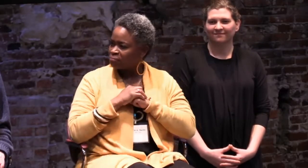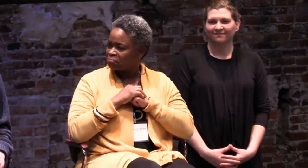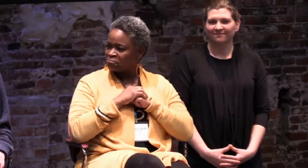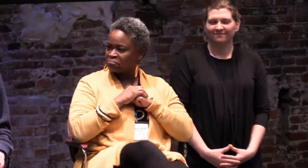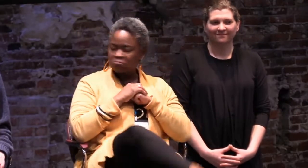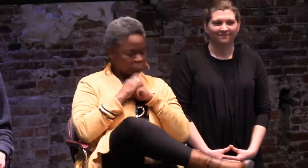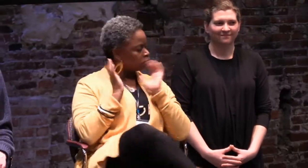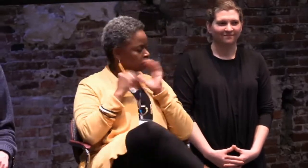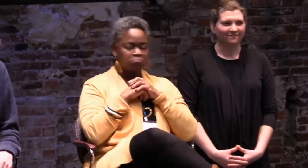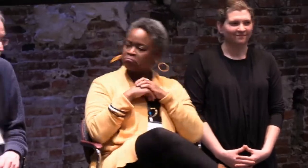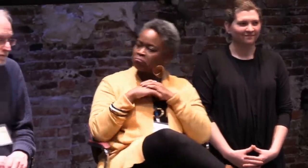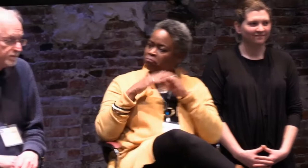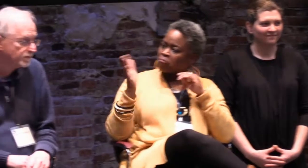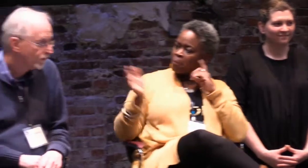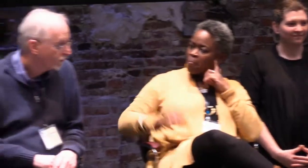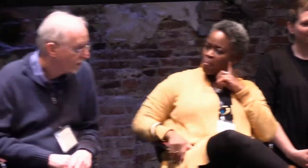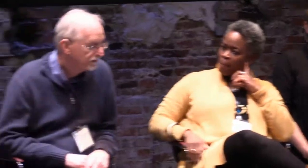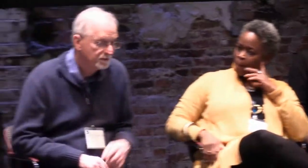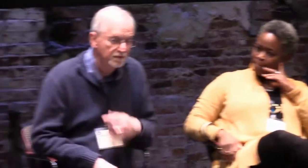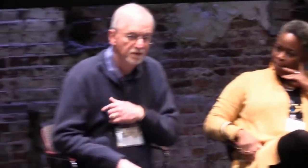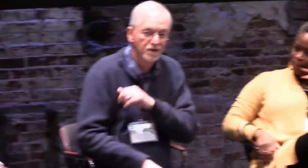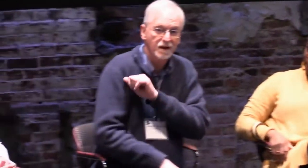in ASL at Gallaudet. I think that's my peace.